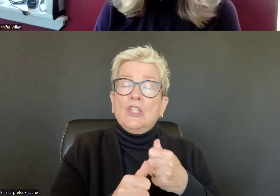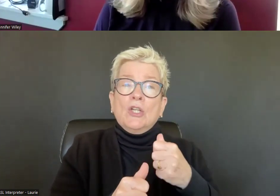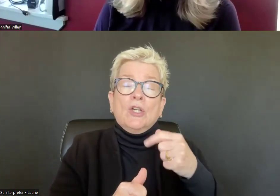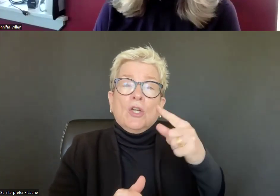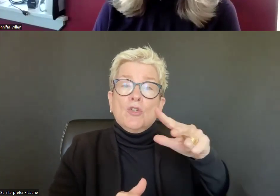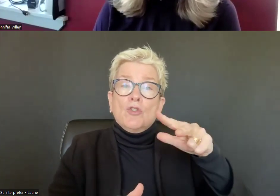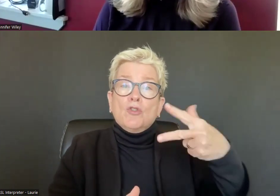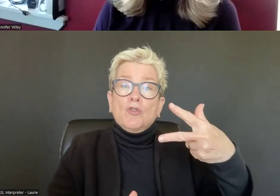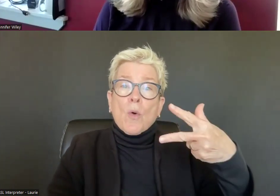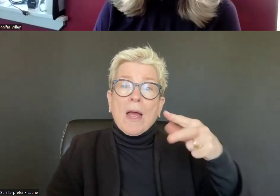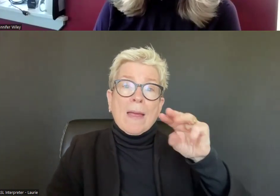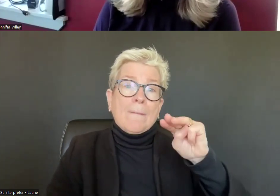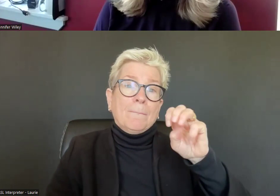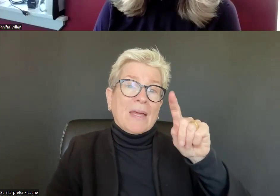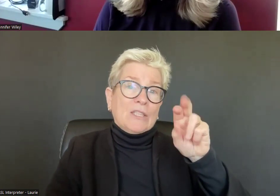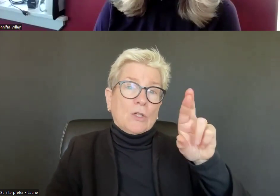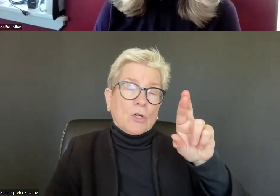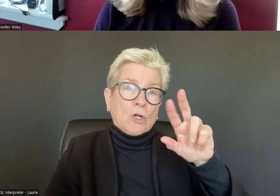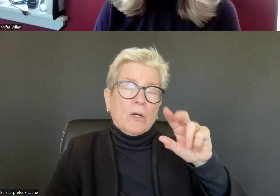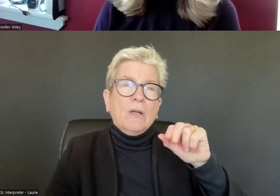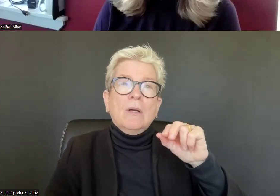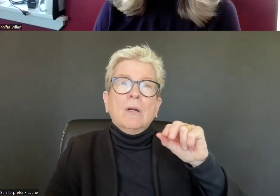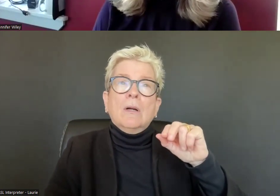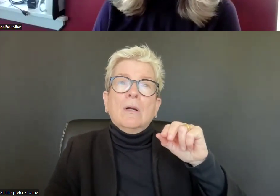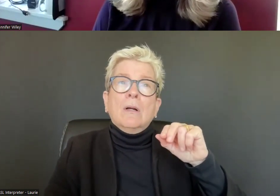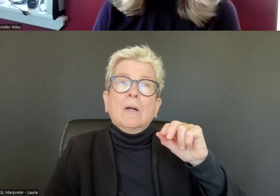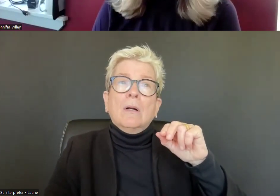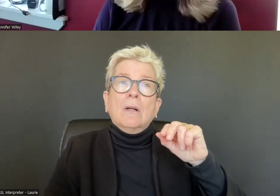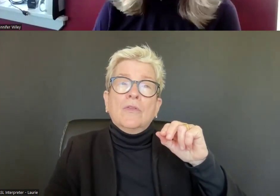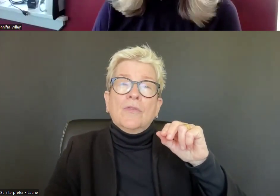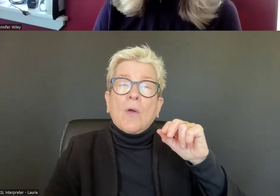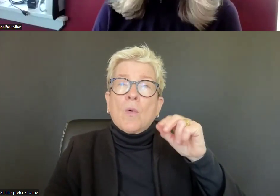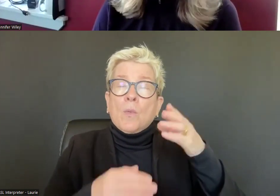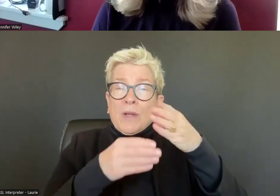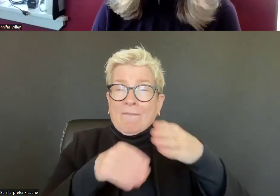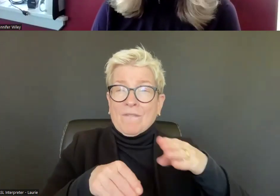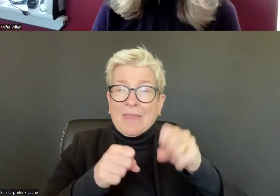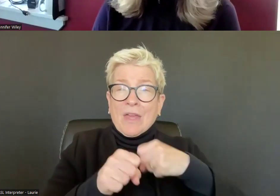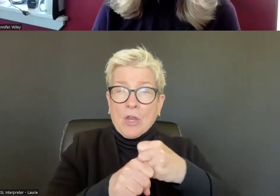we will have like a ninth grade only assembly for lack of a better term and so all of the